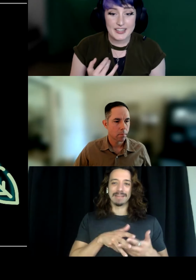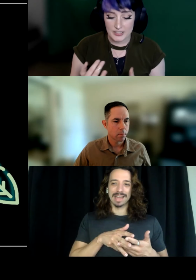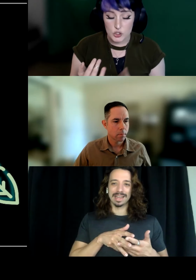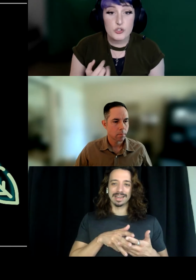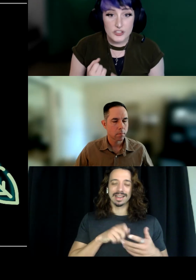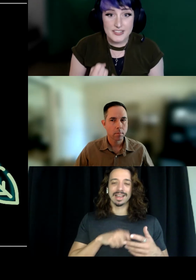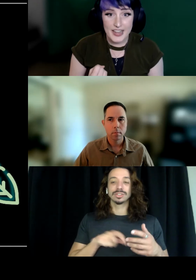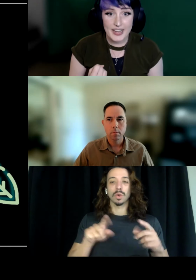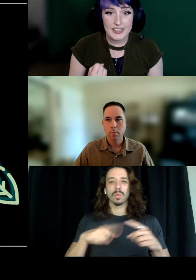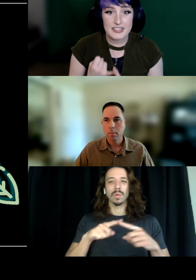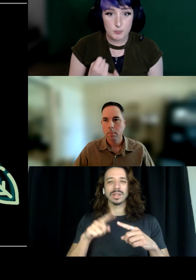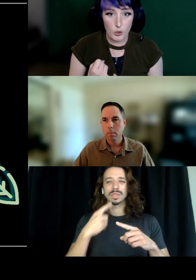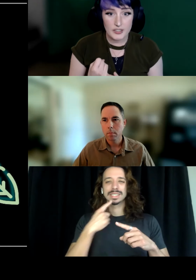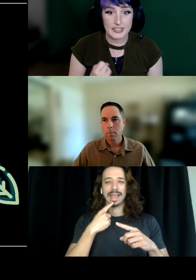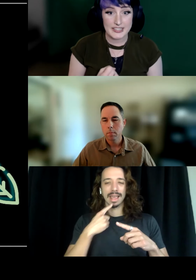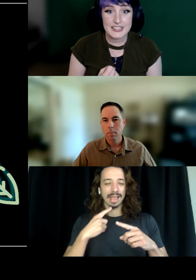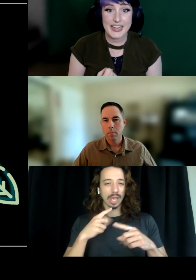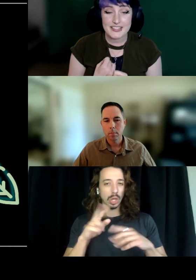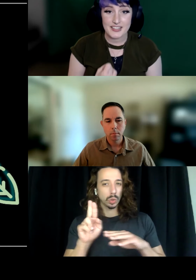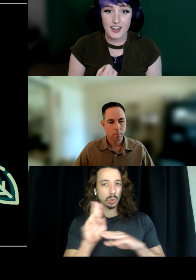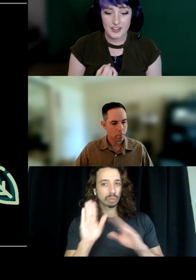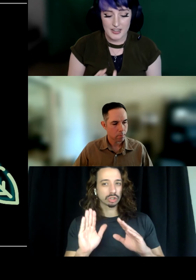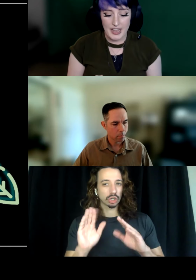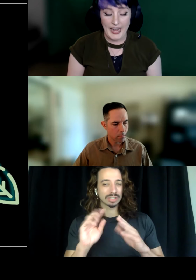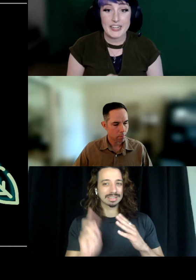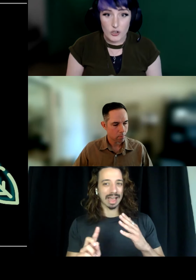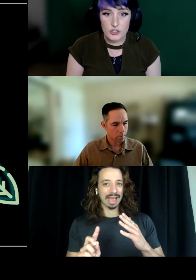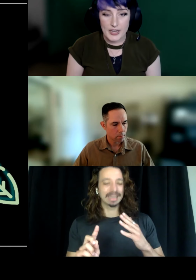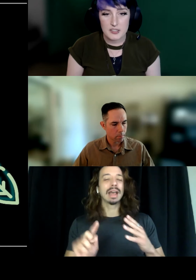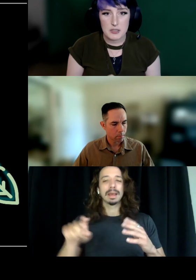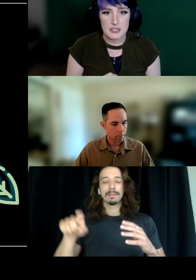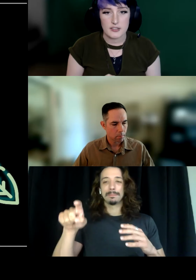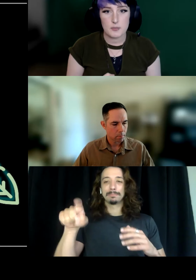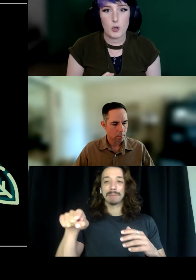like user design is important, like this can't suck, and it also has to be accessible,